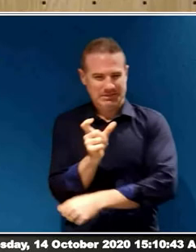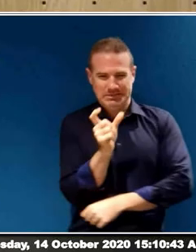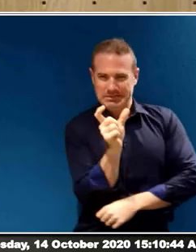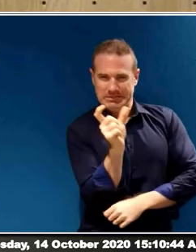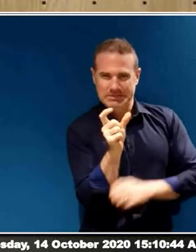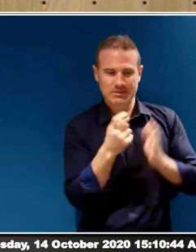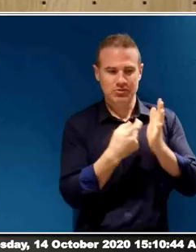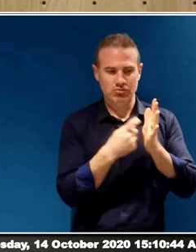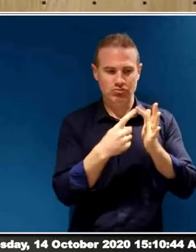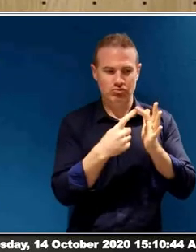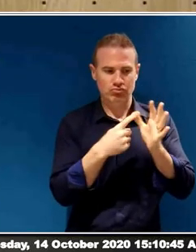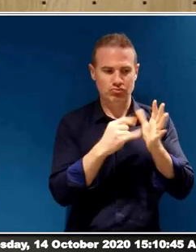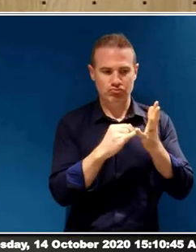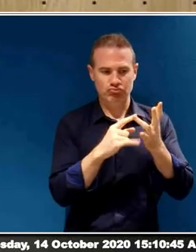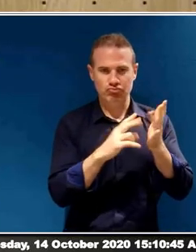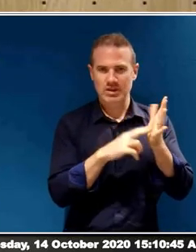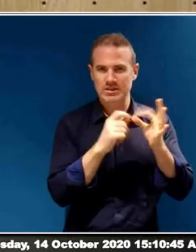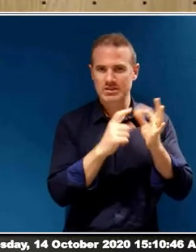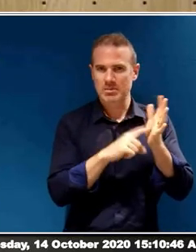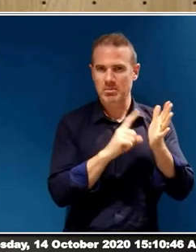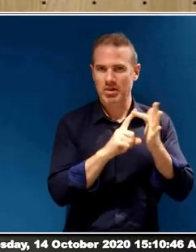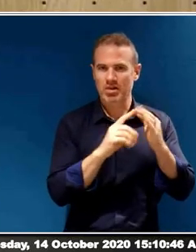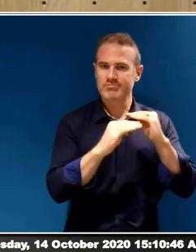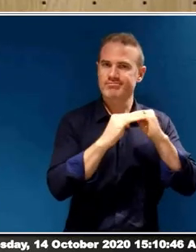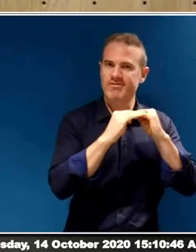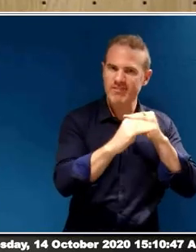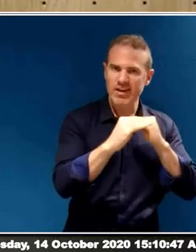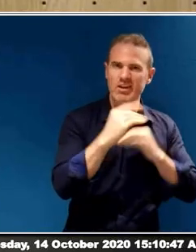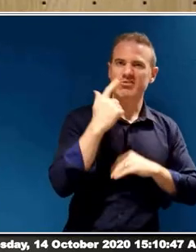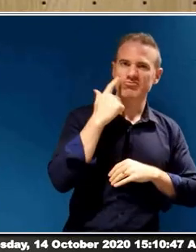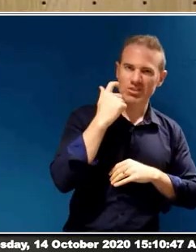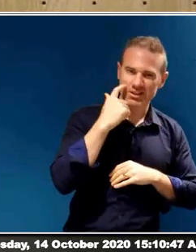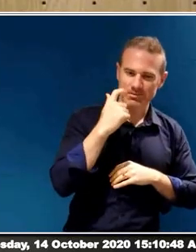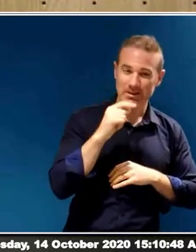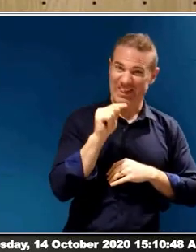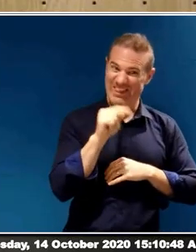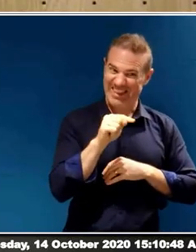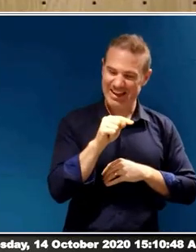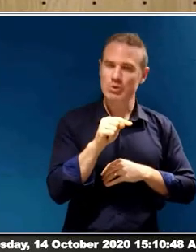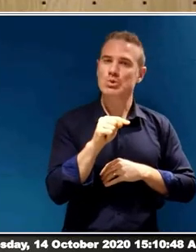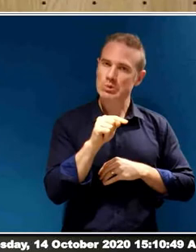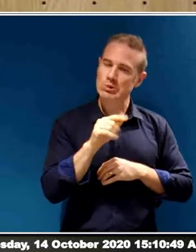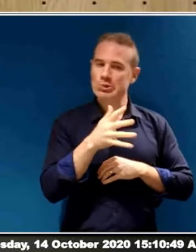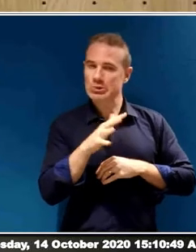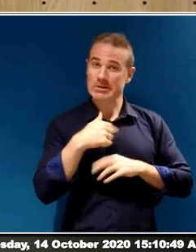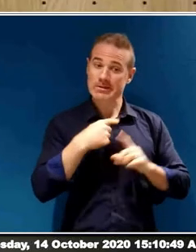past five years, I'm concerned that people within education might believe